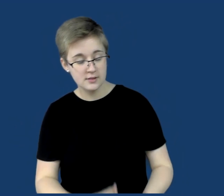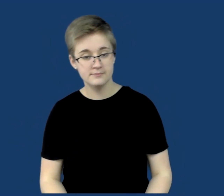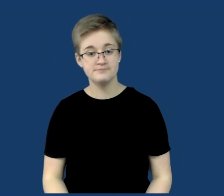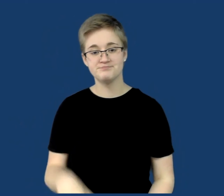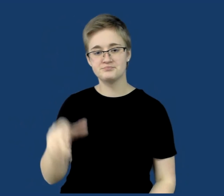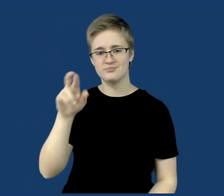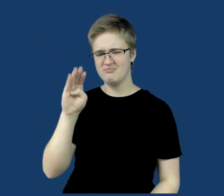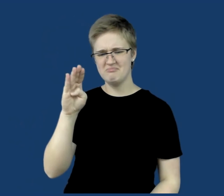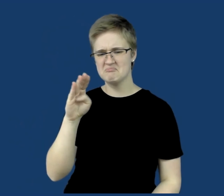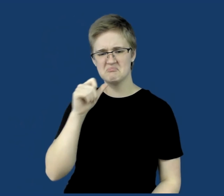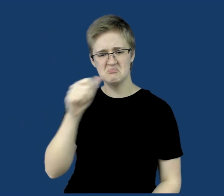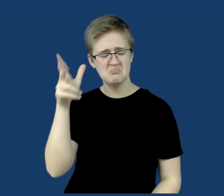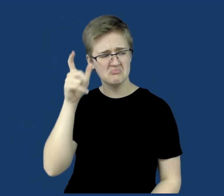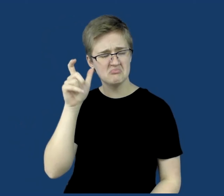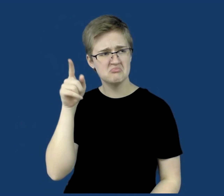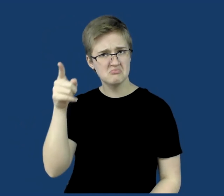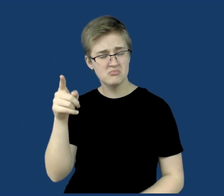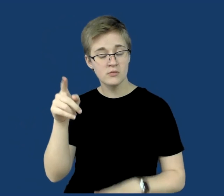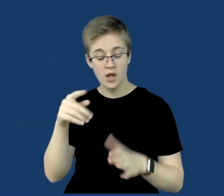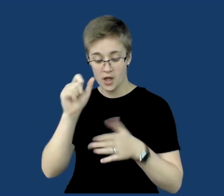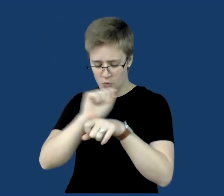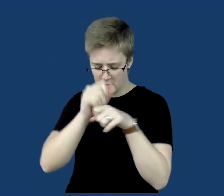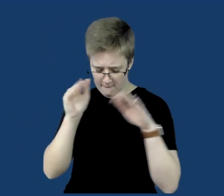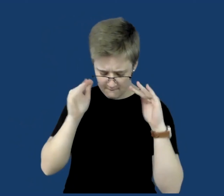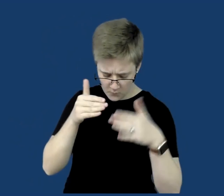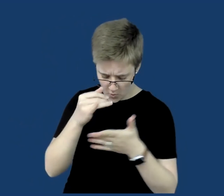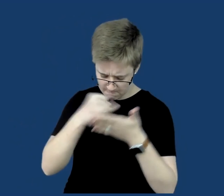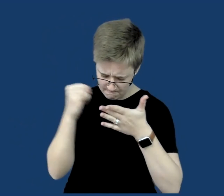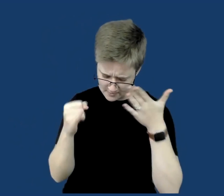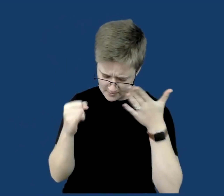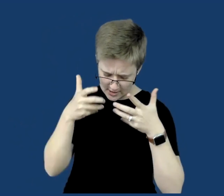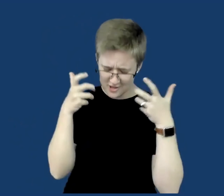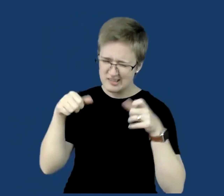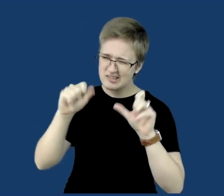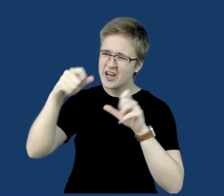Rob didn’t hear her. He was working on the tiger, trying to remember what his eyes looked like.